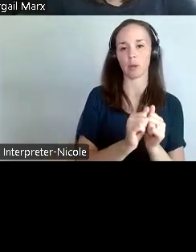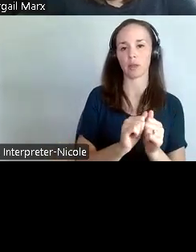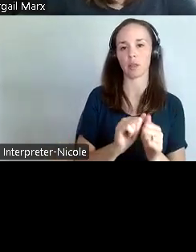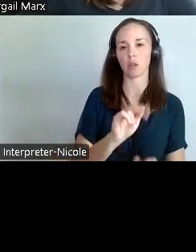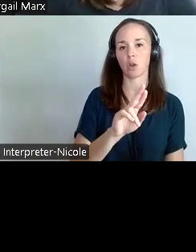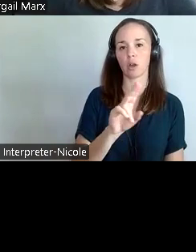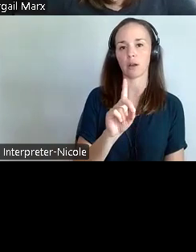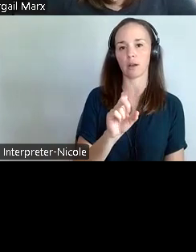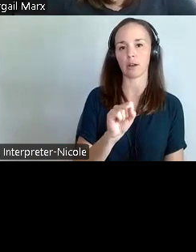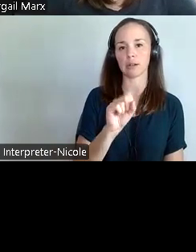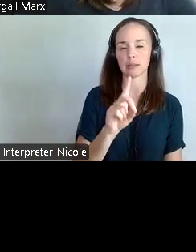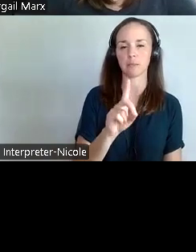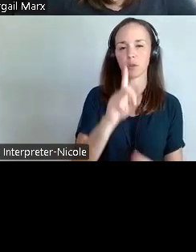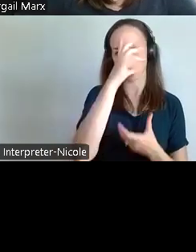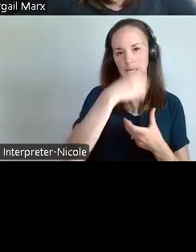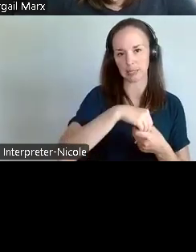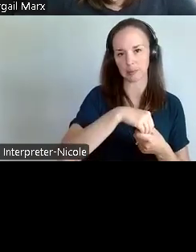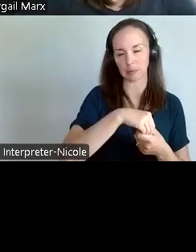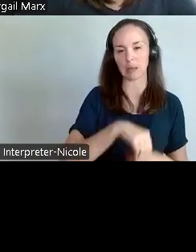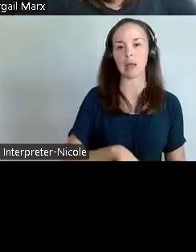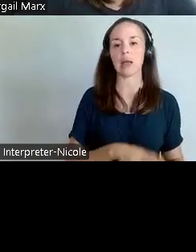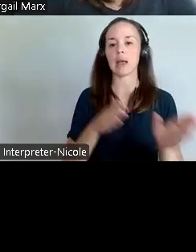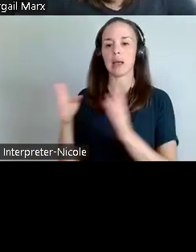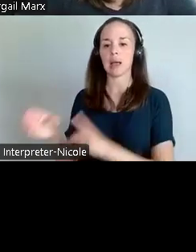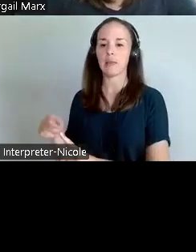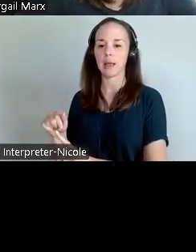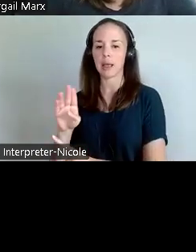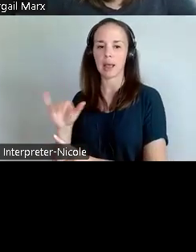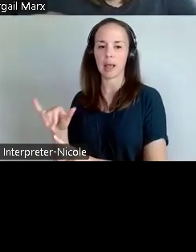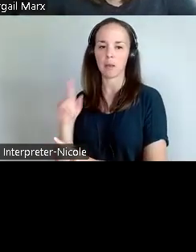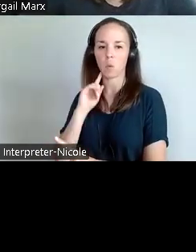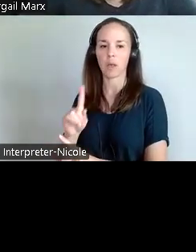an acquired or progressive diagnosis. At the end of each one of these sections,